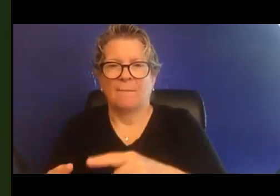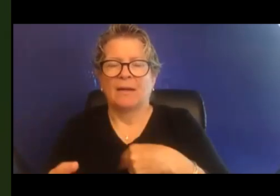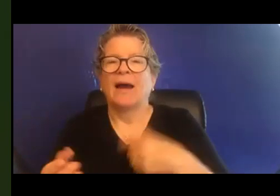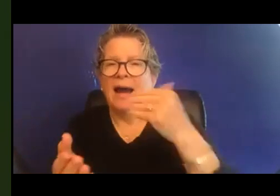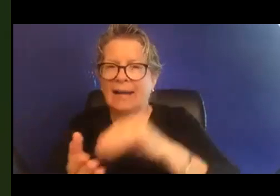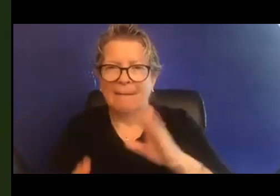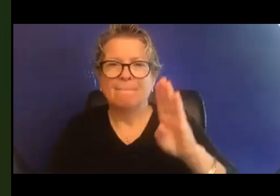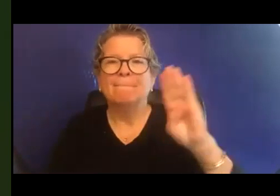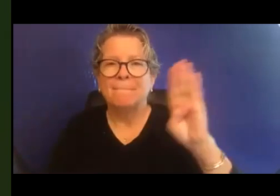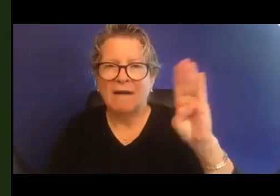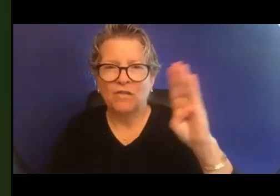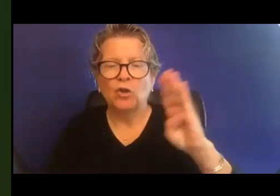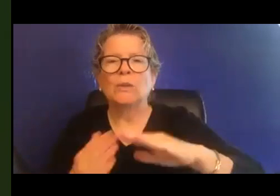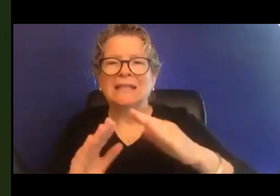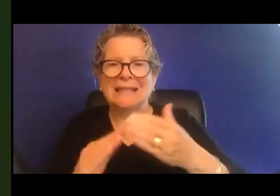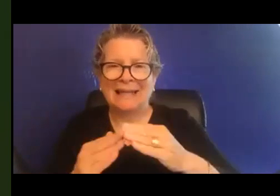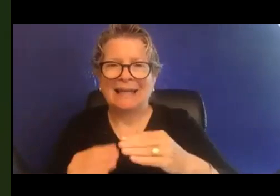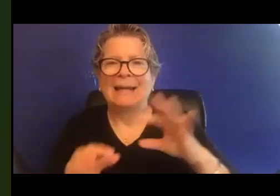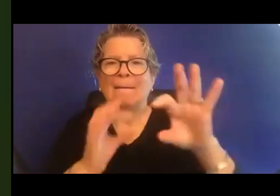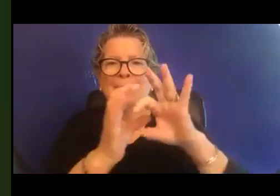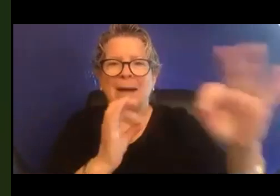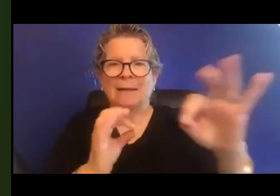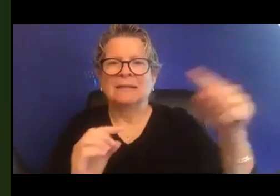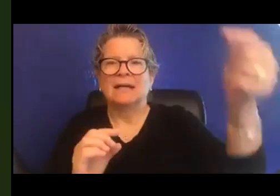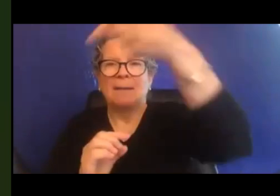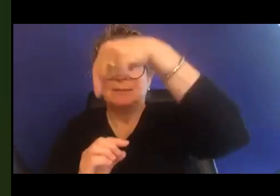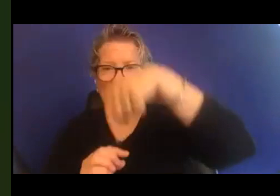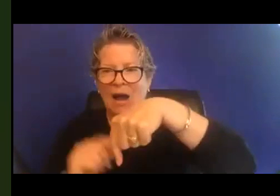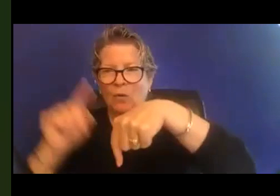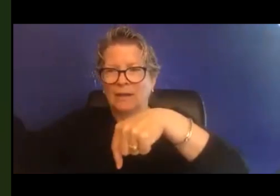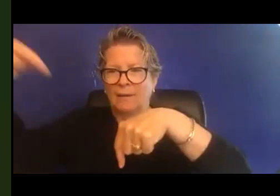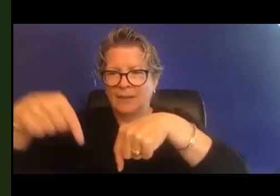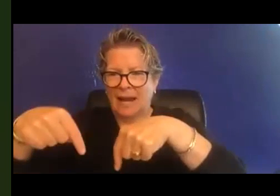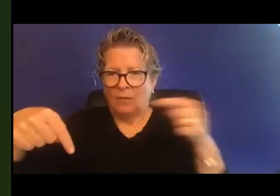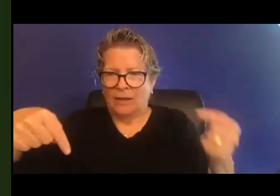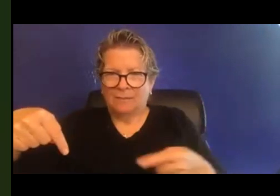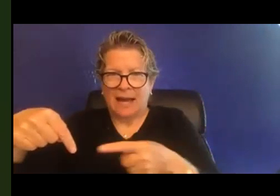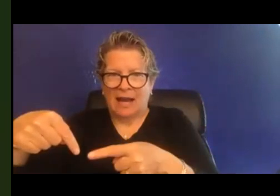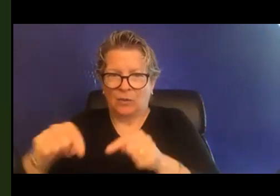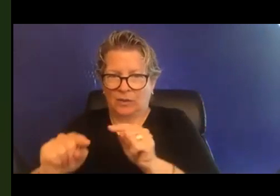down the hill to connect into existing pipeline. All throughout this area here.